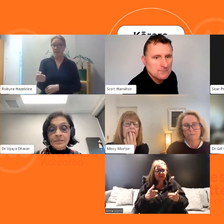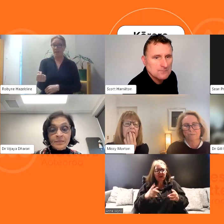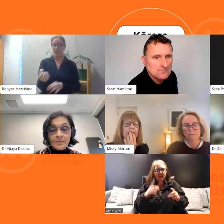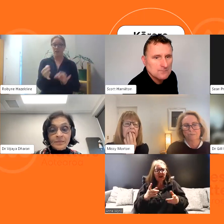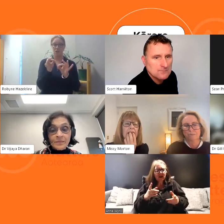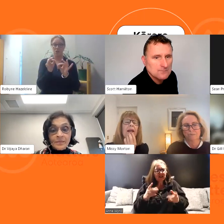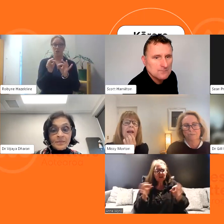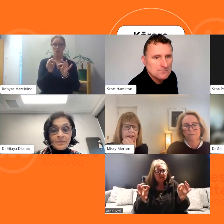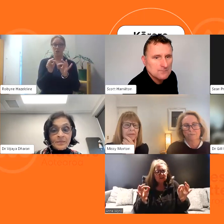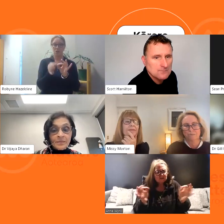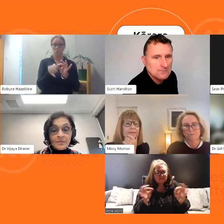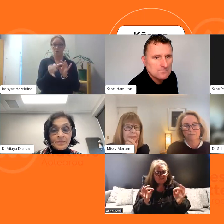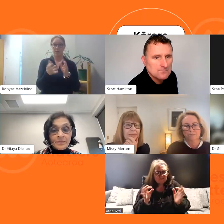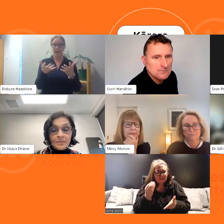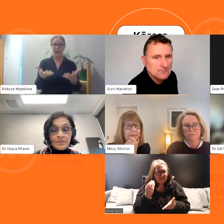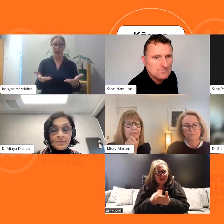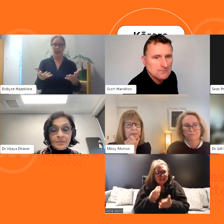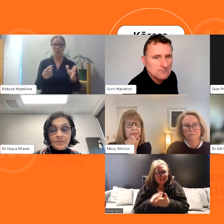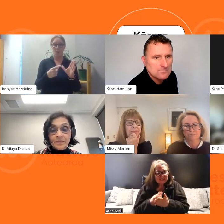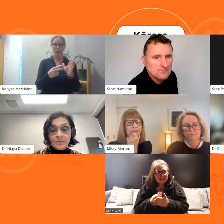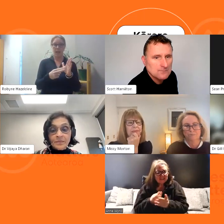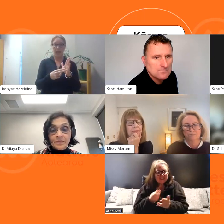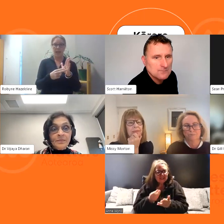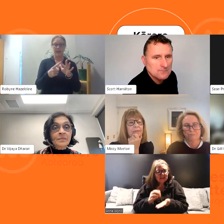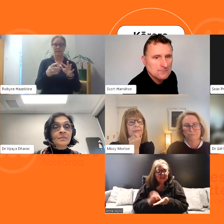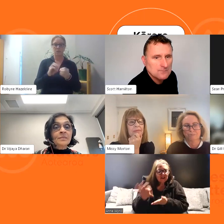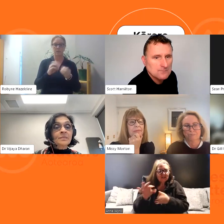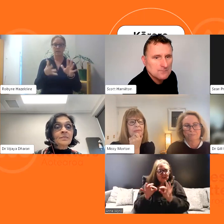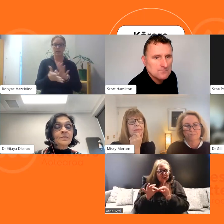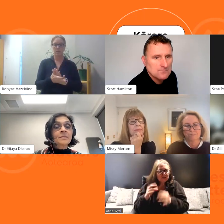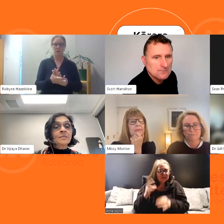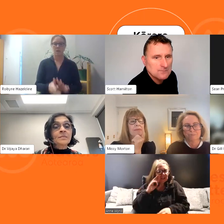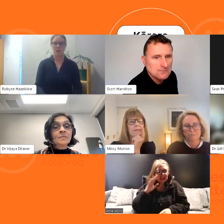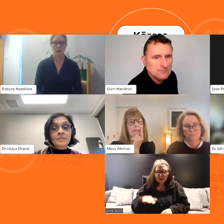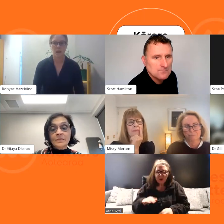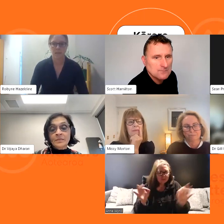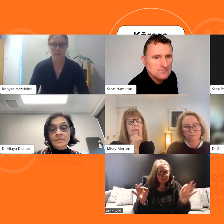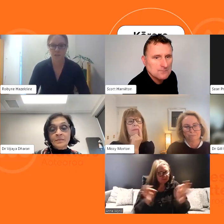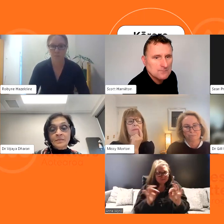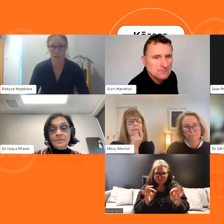now as Anne is a New Zealand Sign Language user. The interpreter